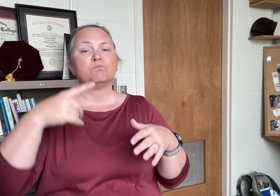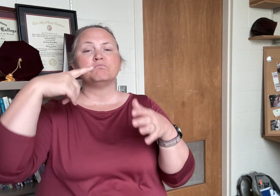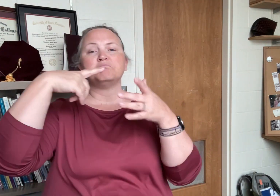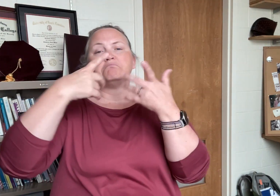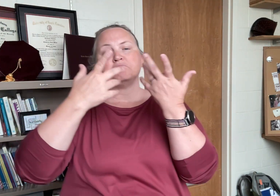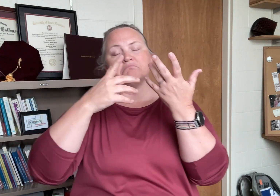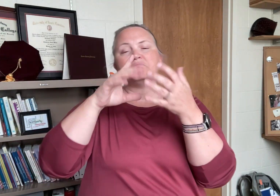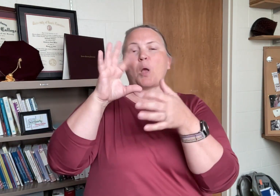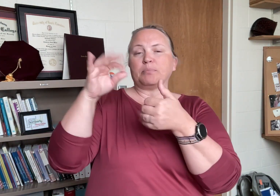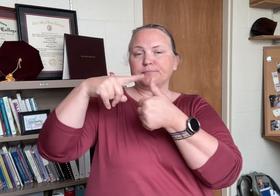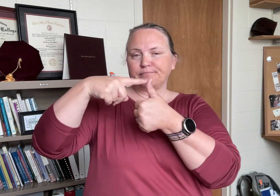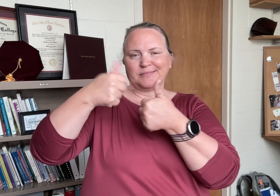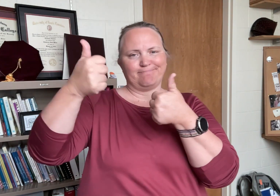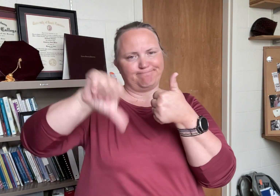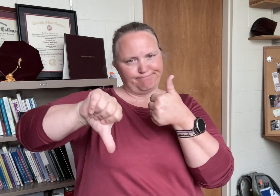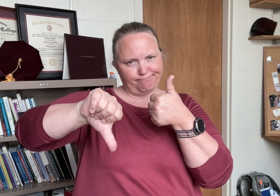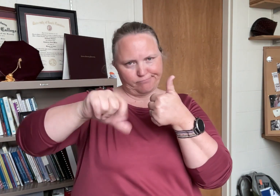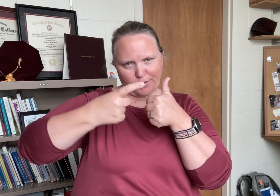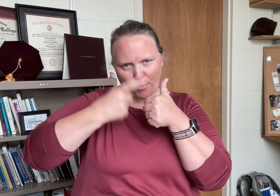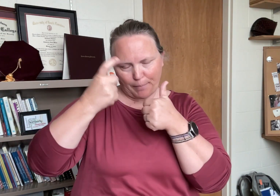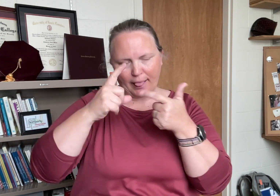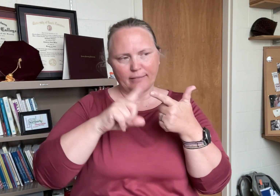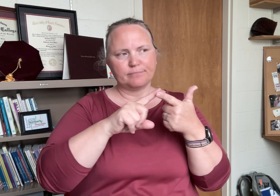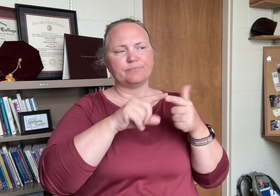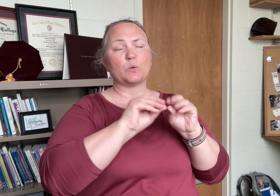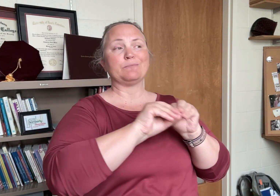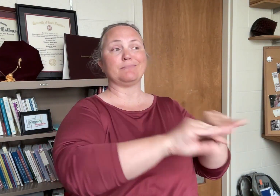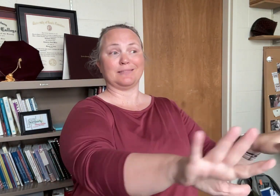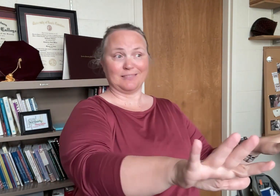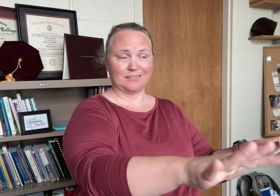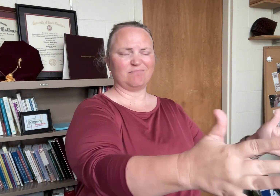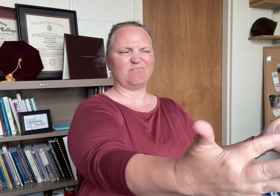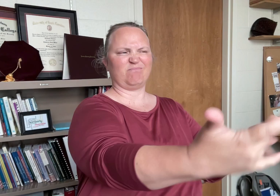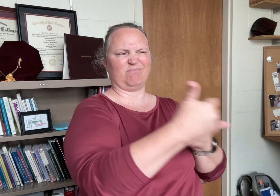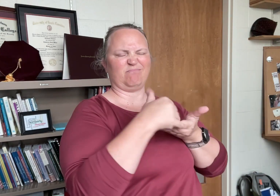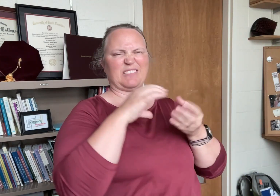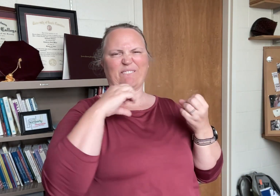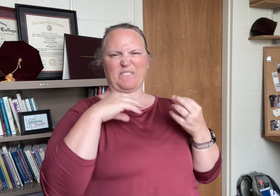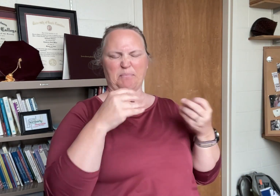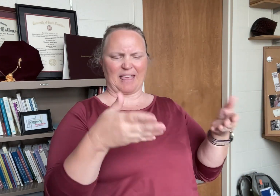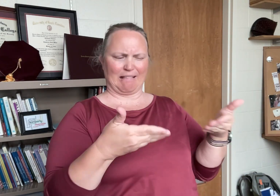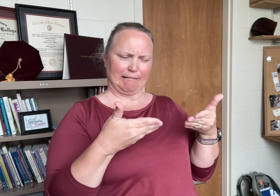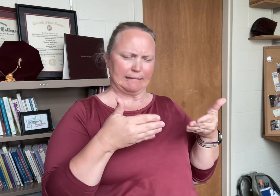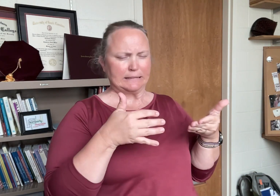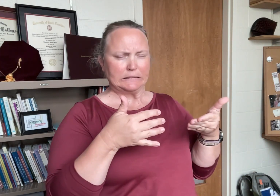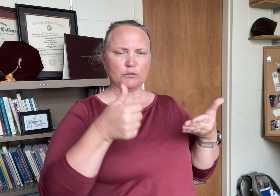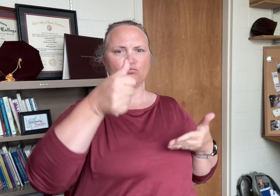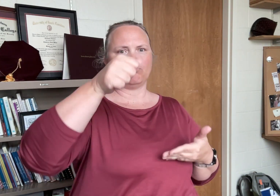So of course you might get that rejection or they might send it back to reviewers and then if the Evaluations are negative.